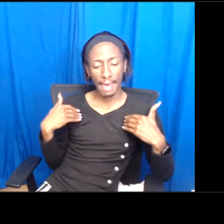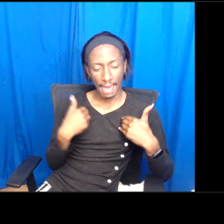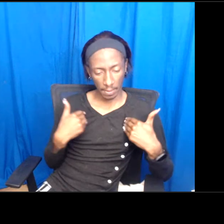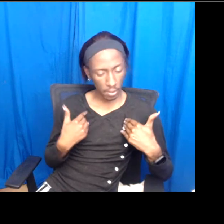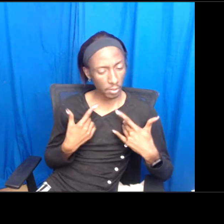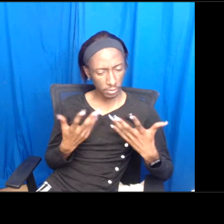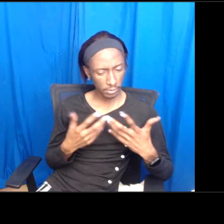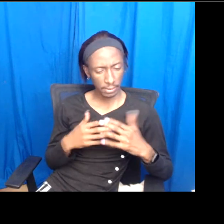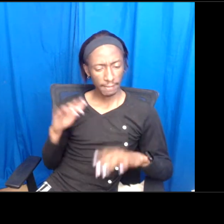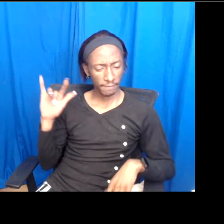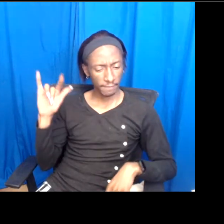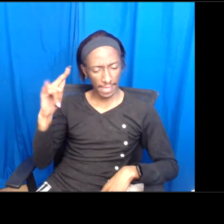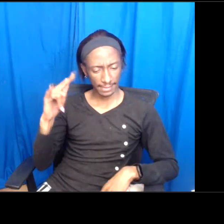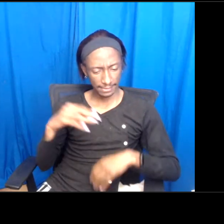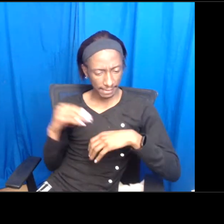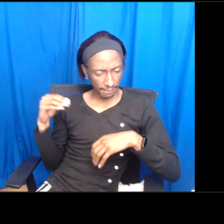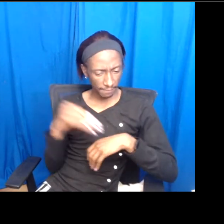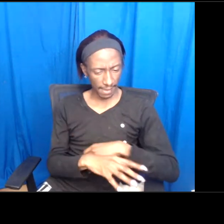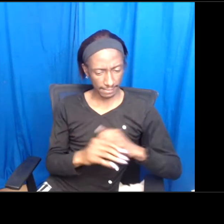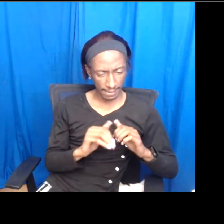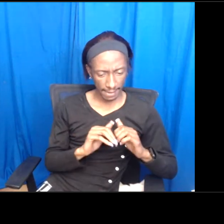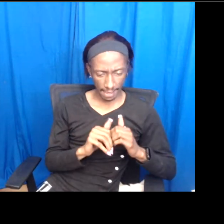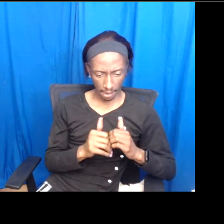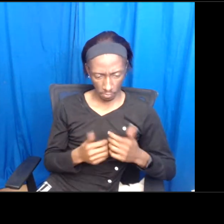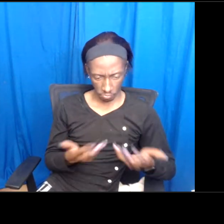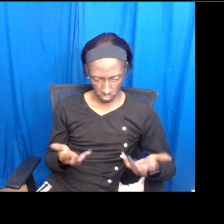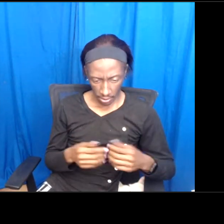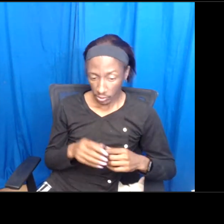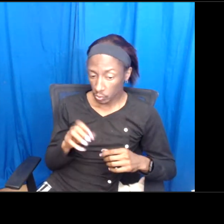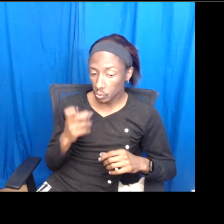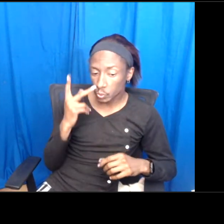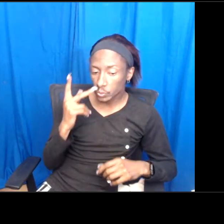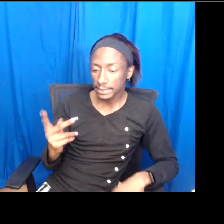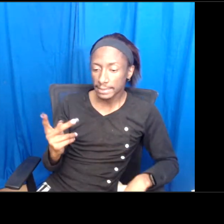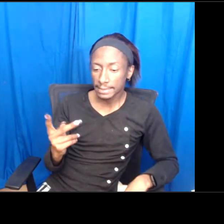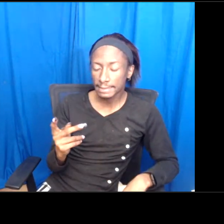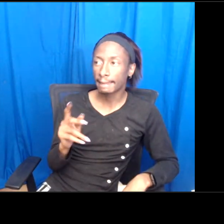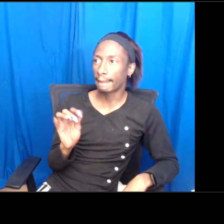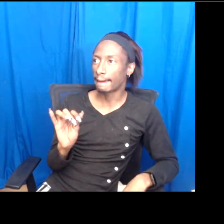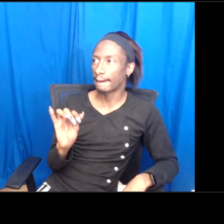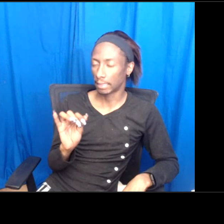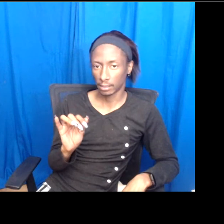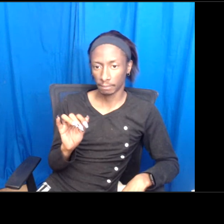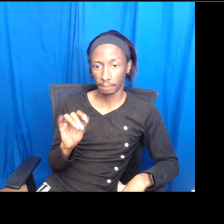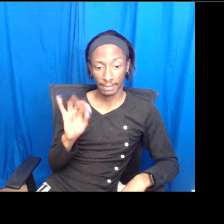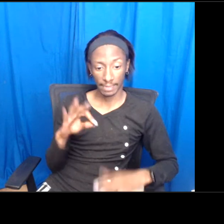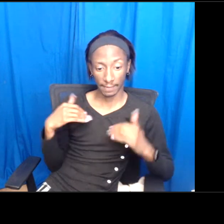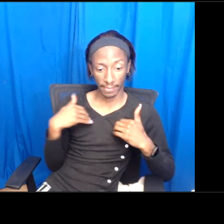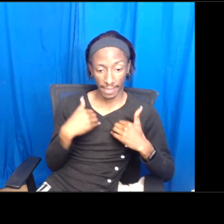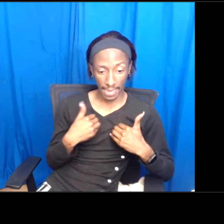So do you ever see not only like whether the animals are going back in the water,